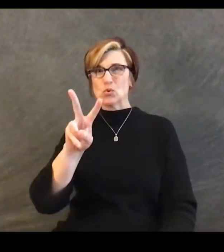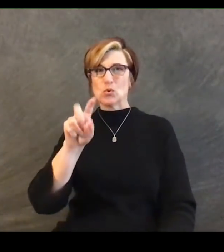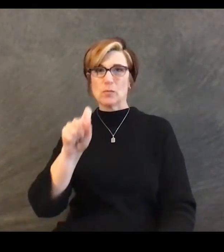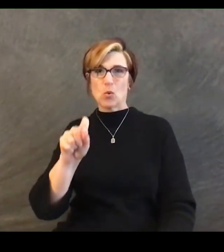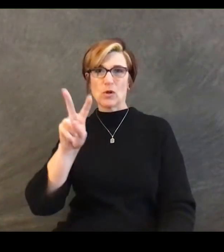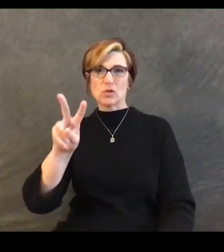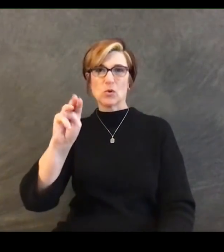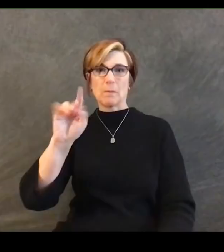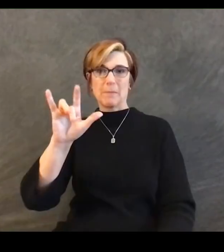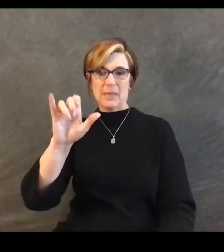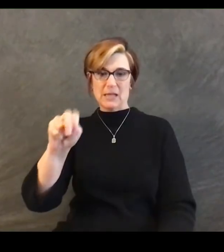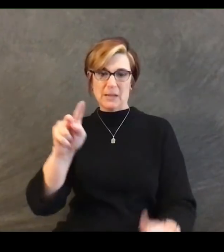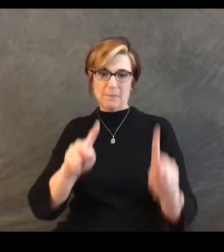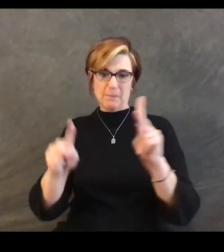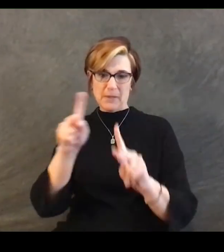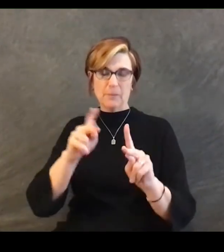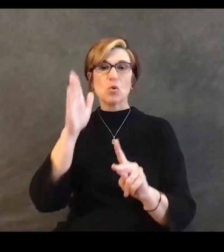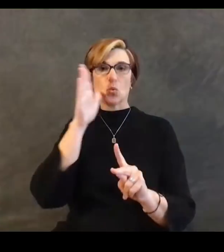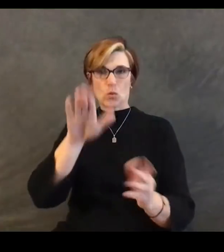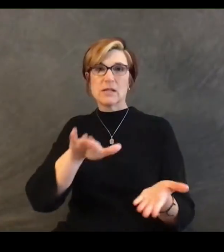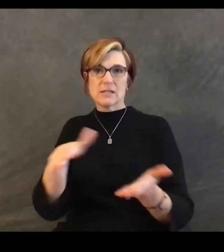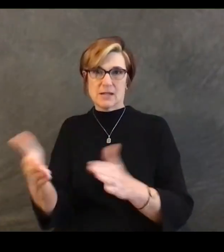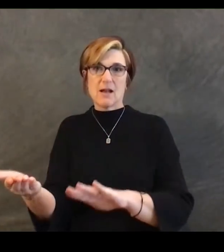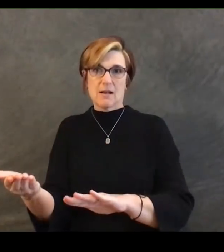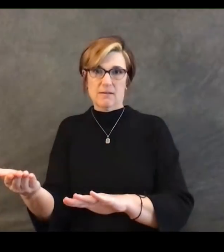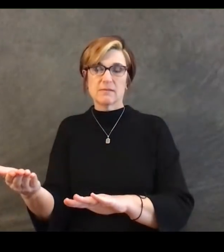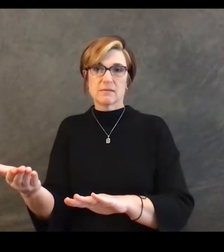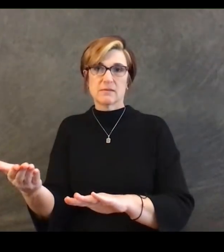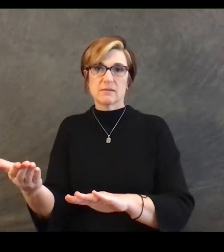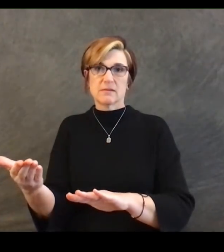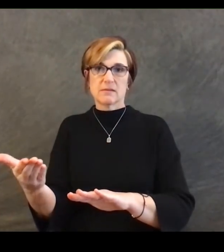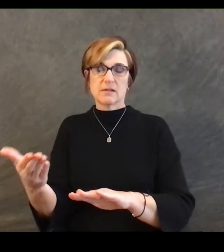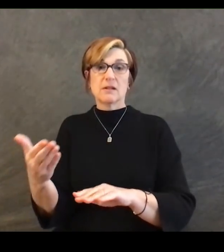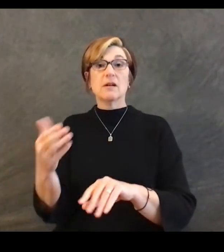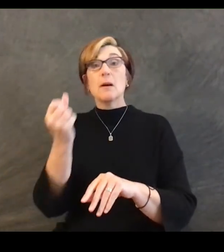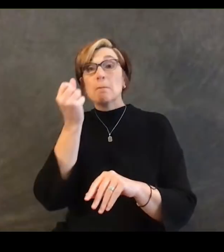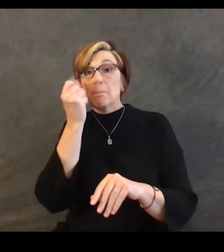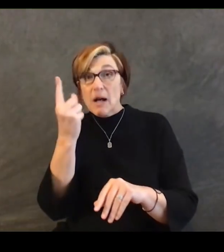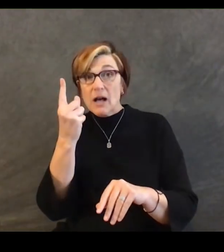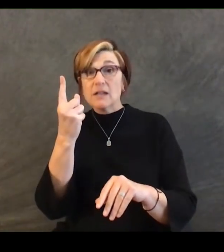mitigation yet through their detailed studies and showing us what social